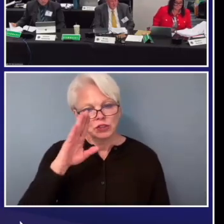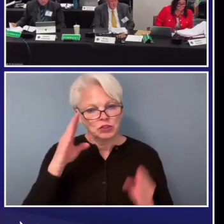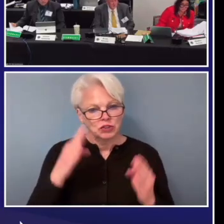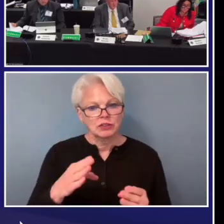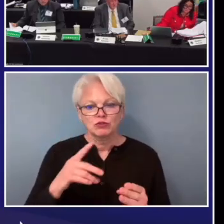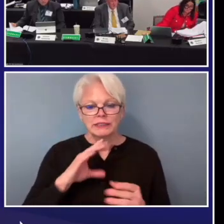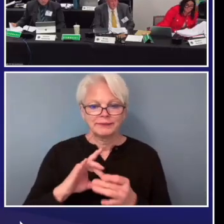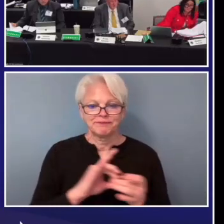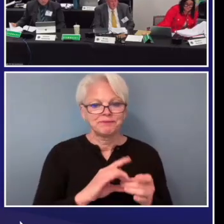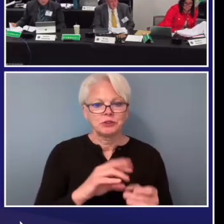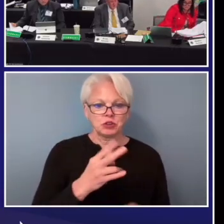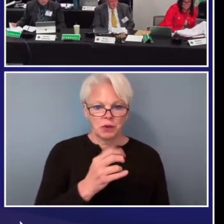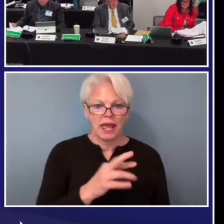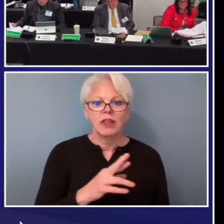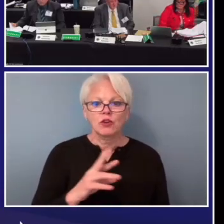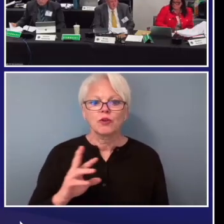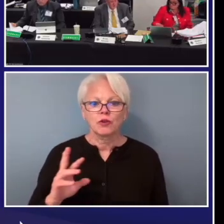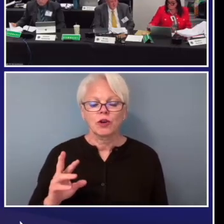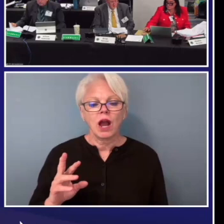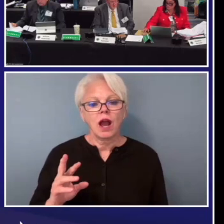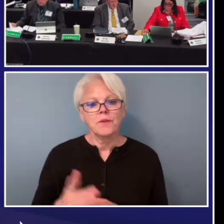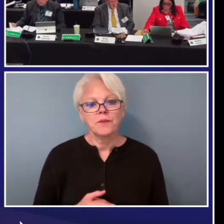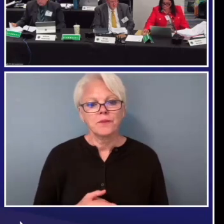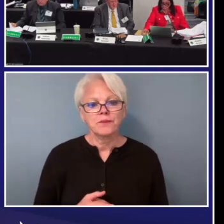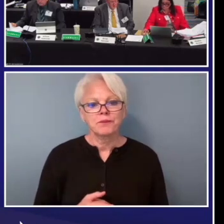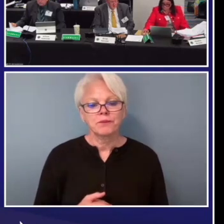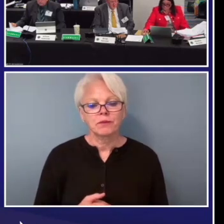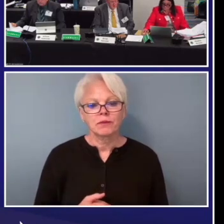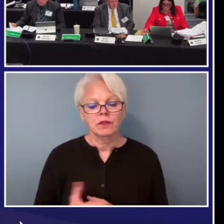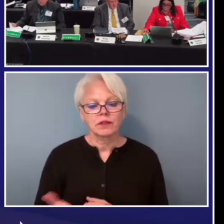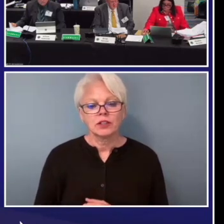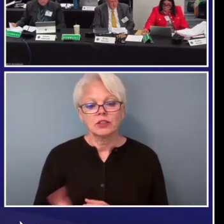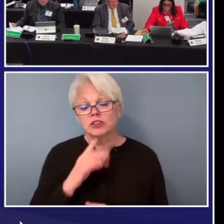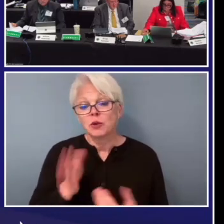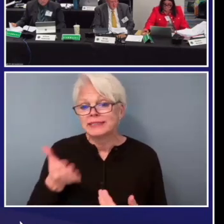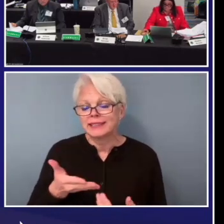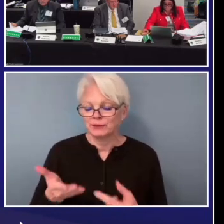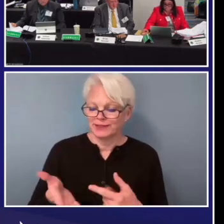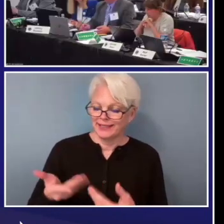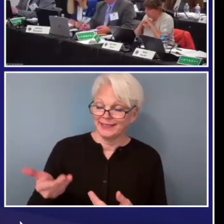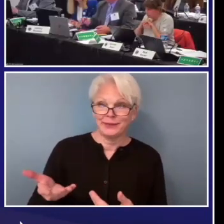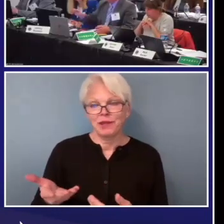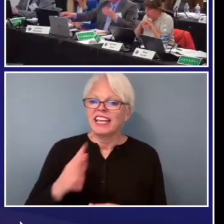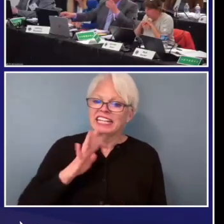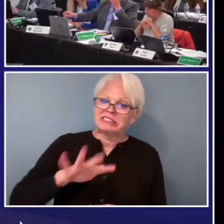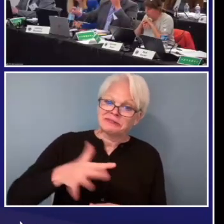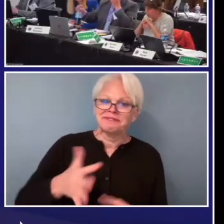Um, So, it's easy, well, easy. It's relatively easy to think about conflicts of interest